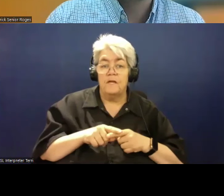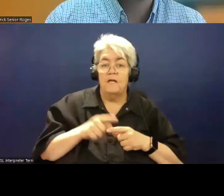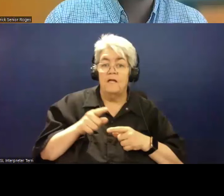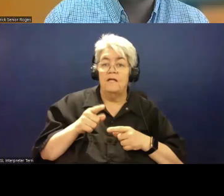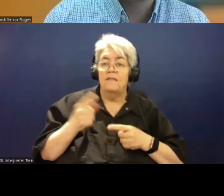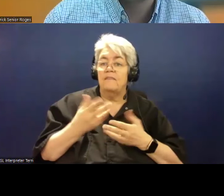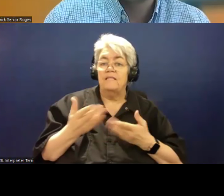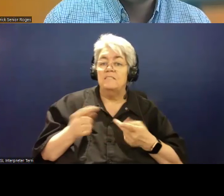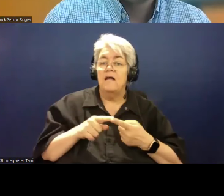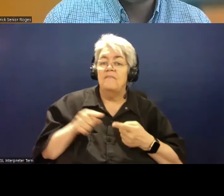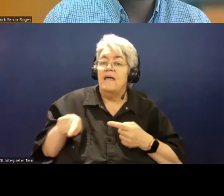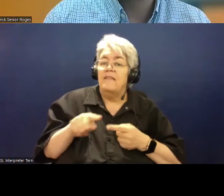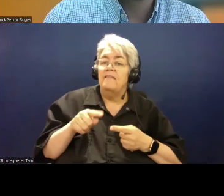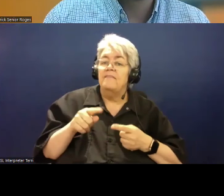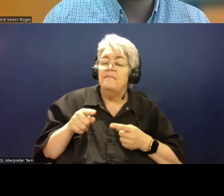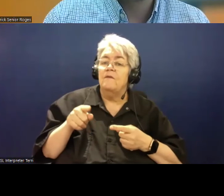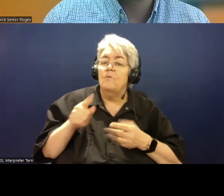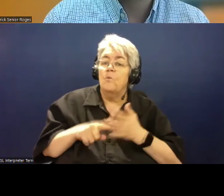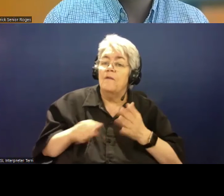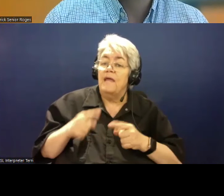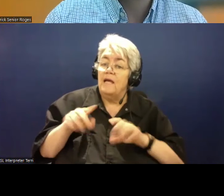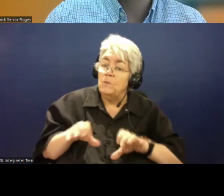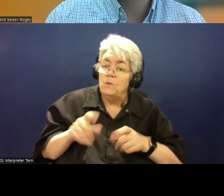CHANGE THEIR FATE AND SO TRUST IN THE HIGHER POWER.